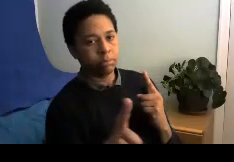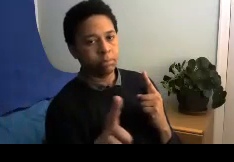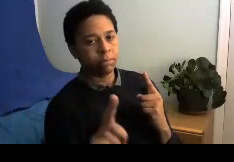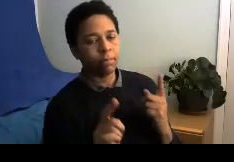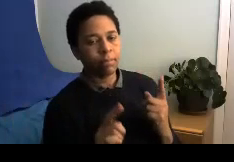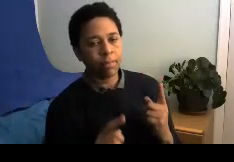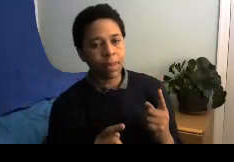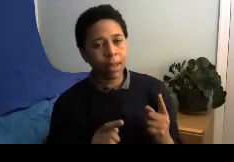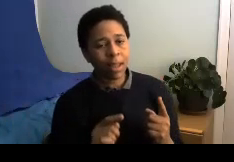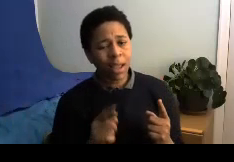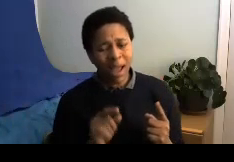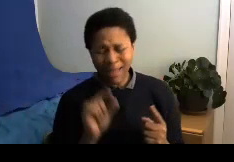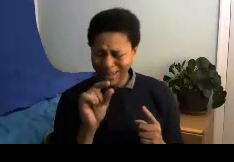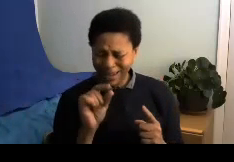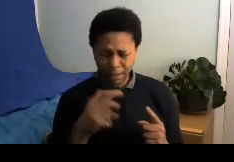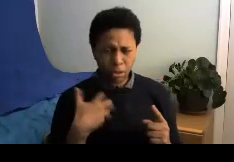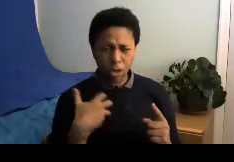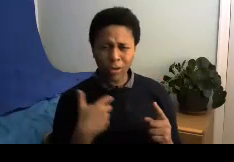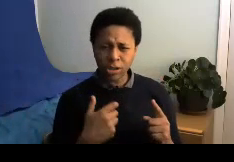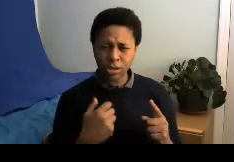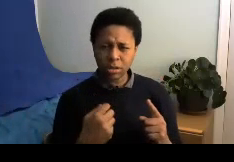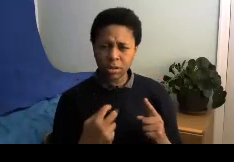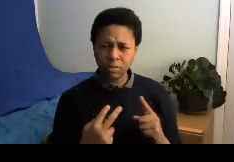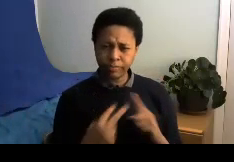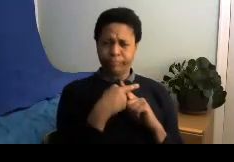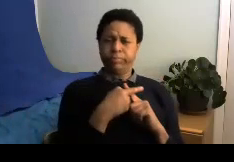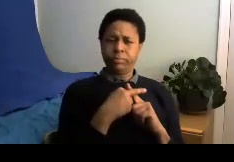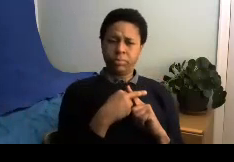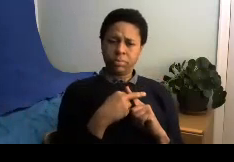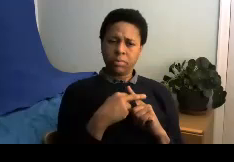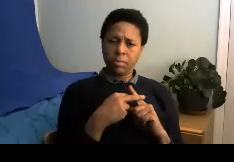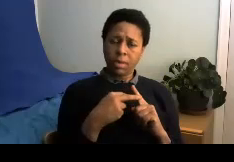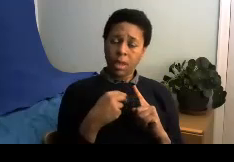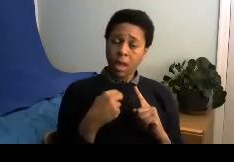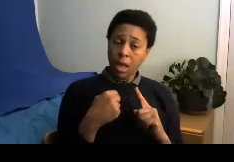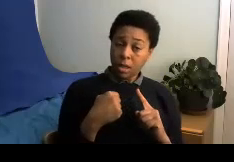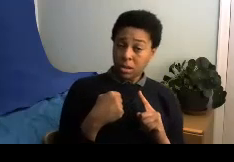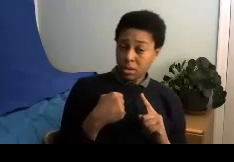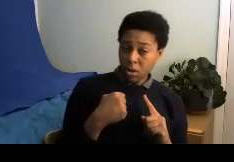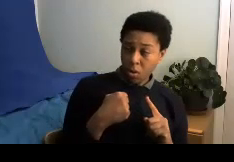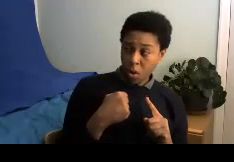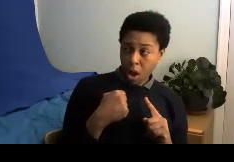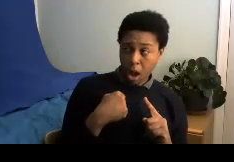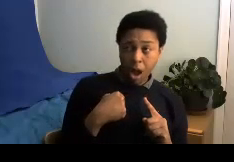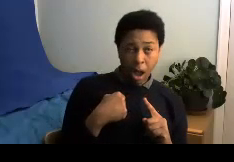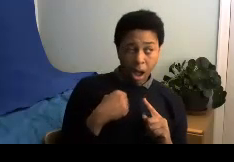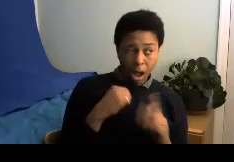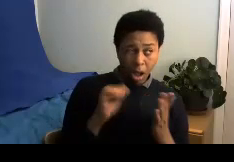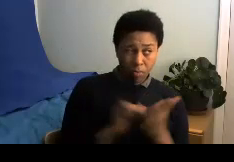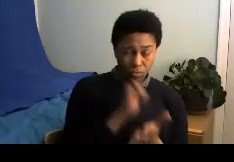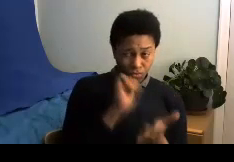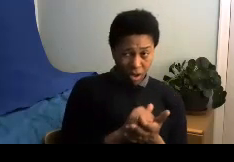racial microaggressions against me, and you know, I'm right to feel slightly weird about that. Like when someone says to you in